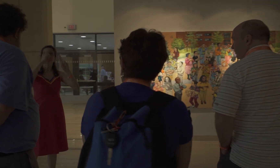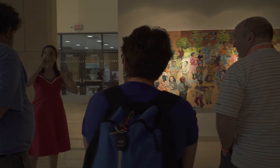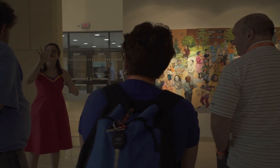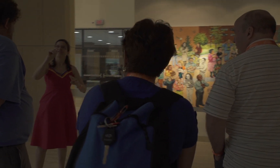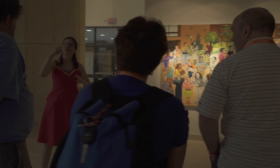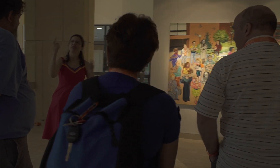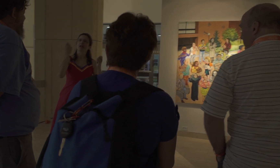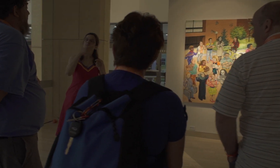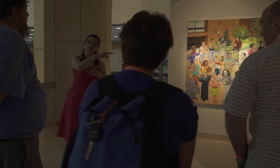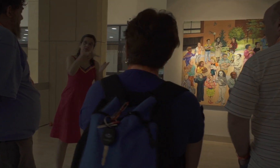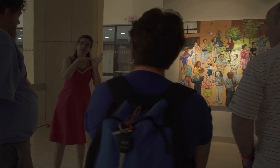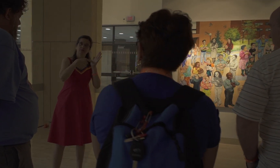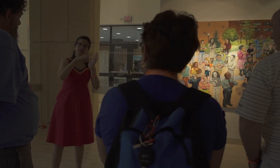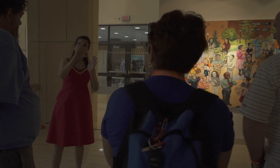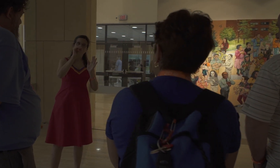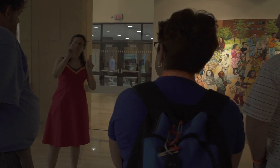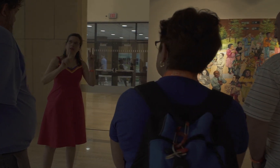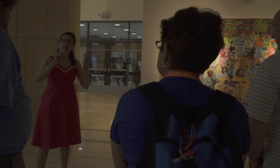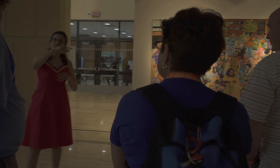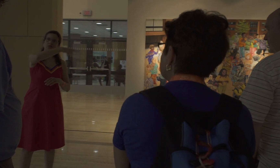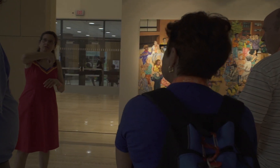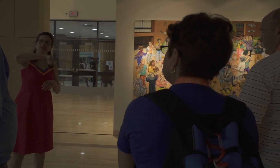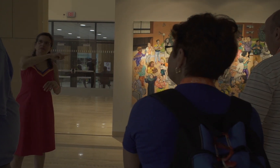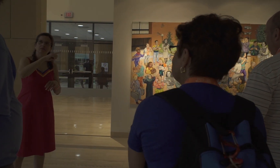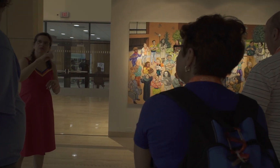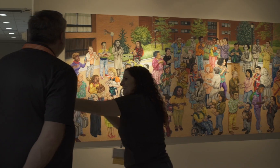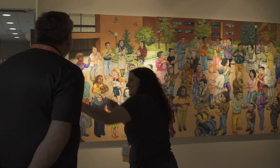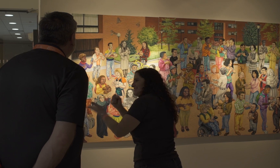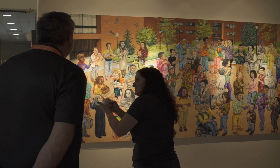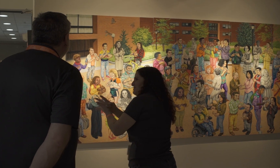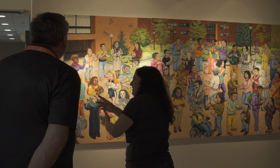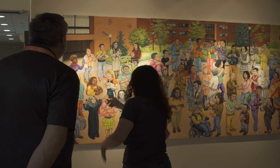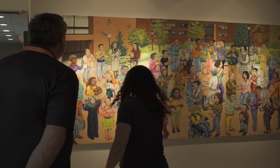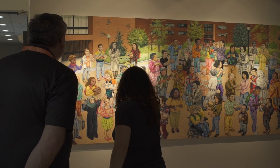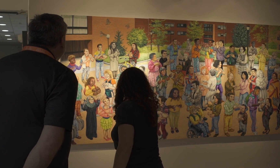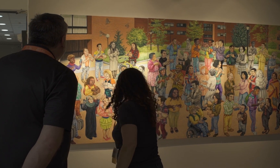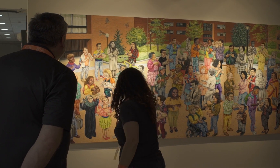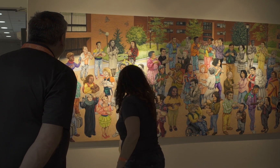This was made to celebrate the 50th. If you count, there are 50 people in it. They have a social work major!